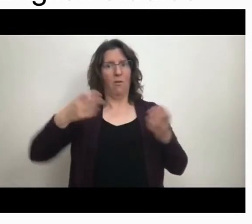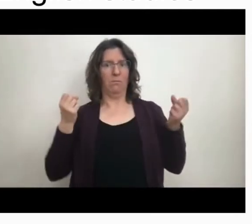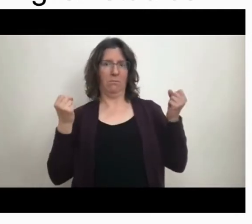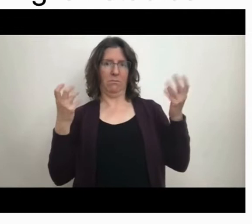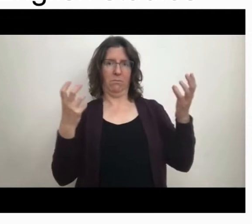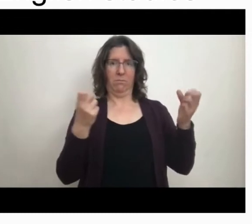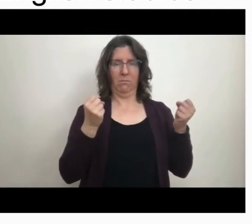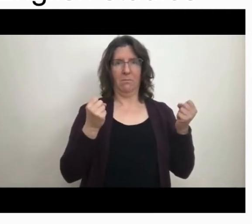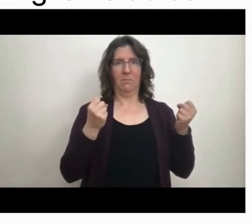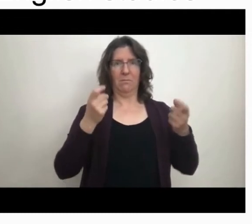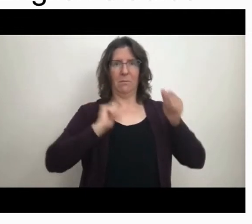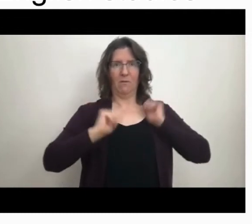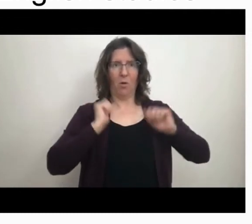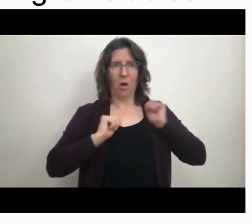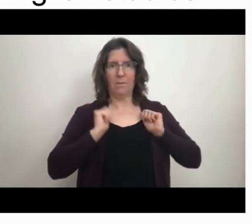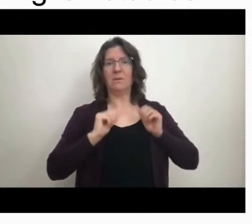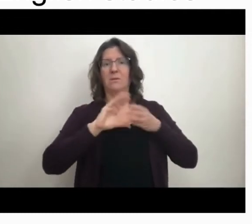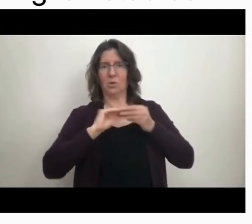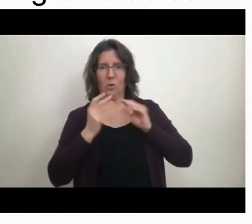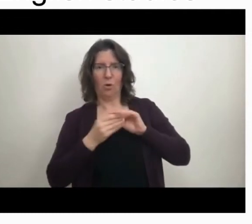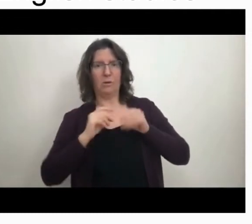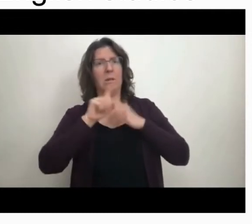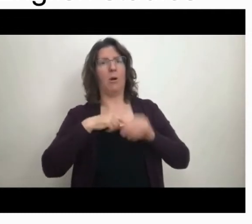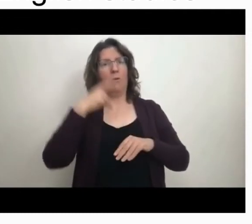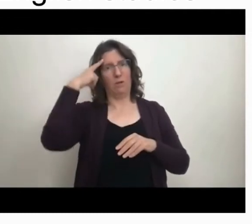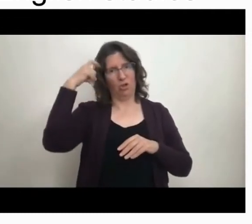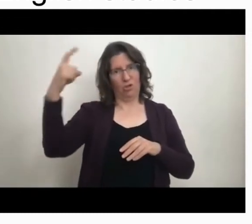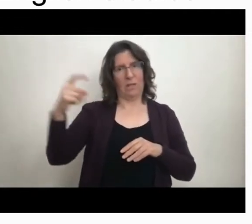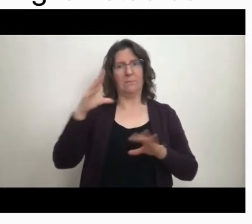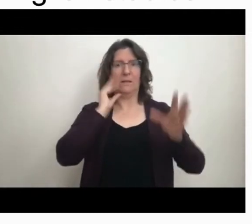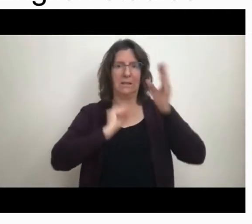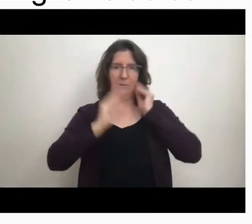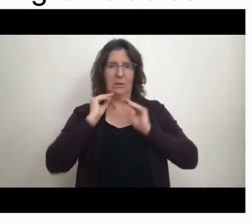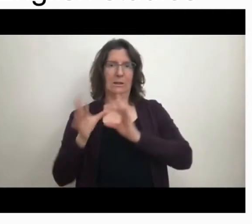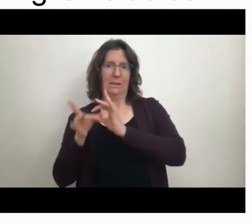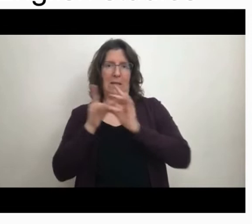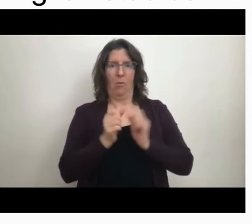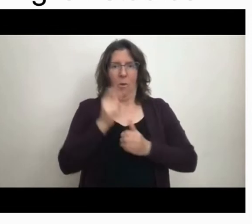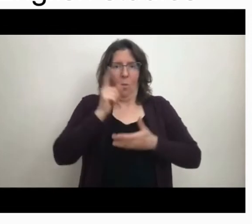That video served as a backdrop while the students each presented, in ASL,